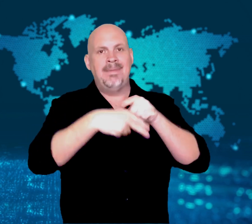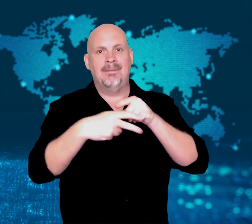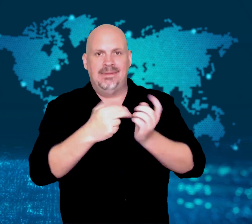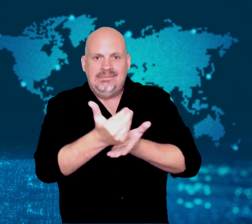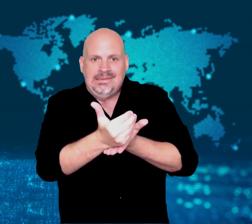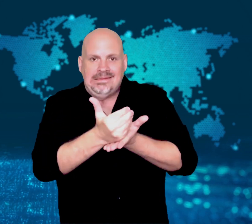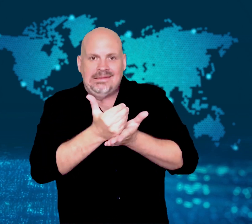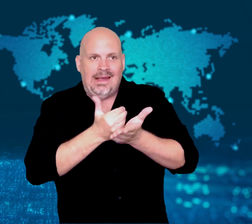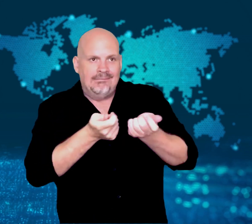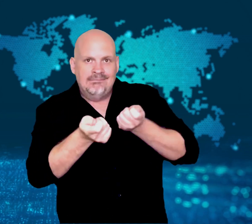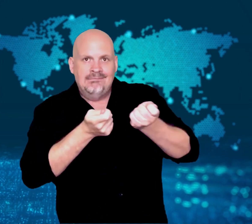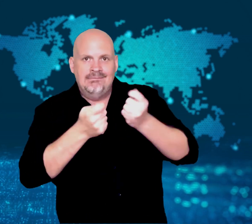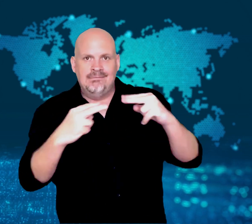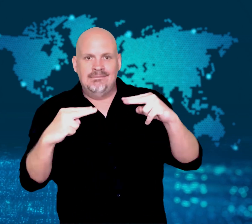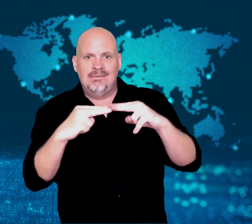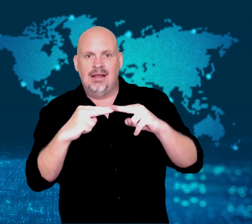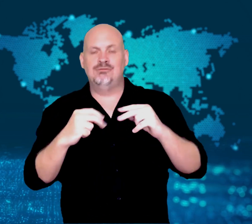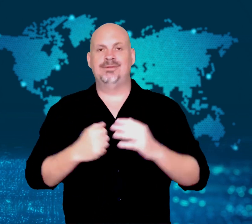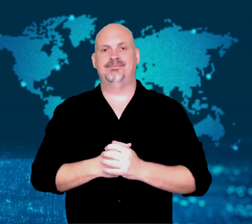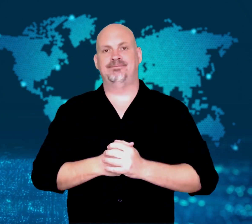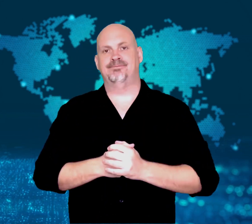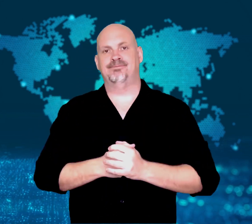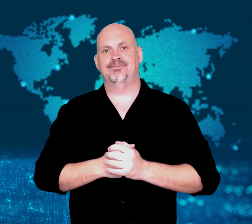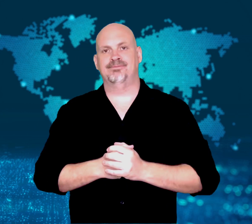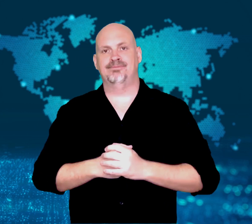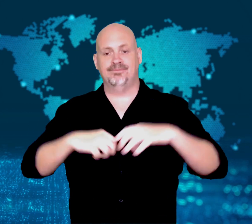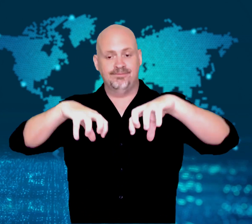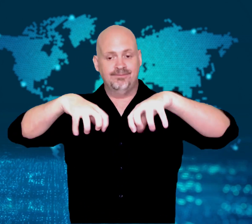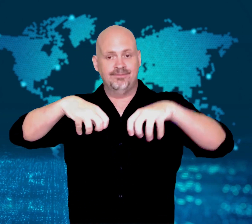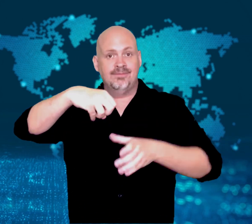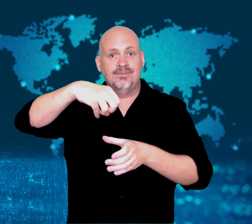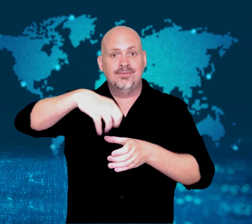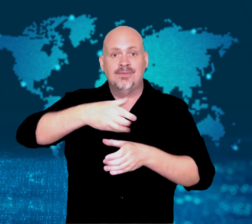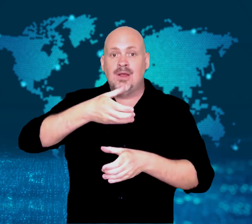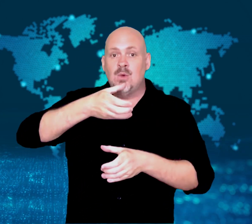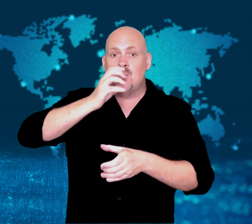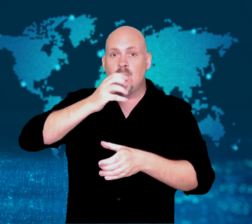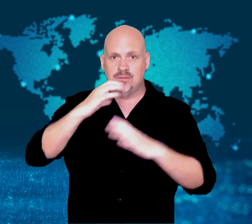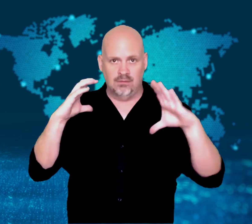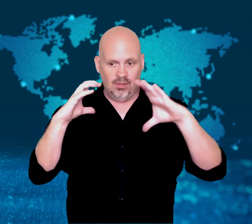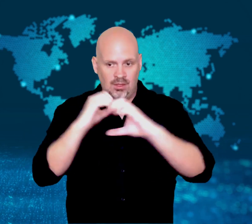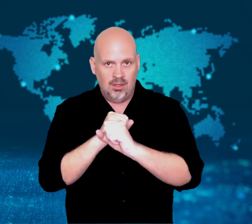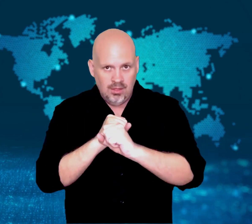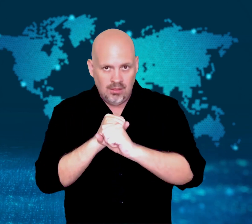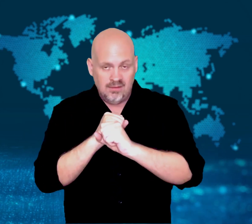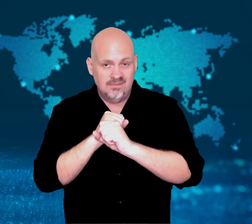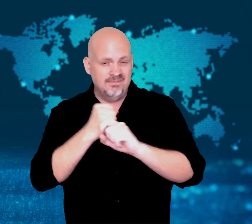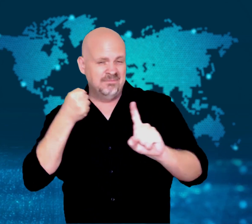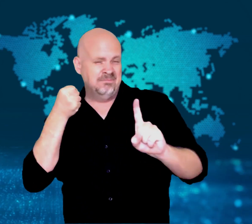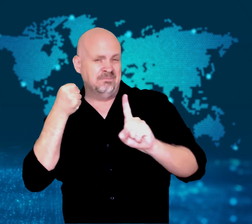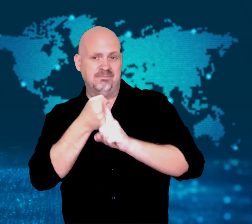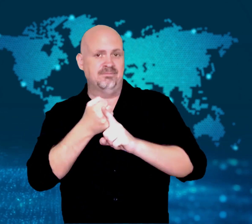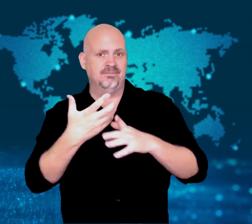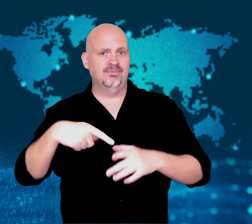Some states in India have imposed power cuts on their factories